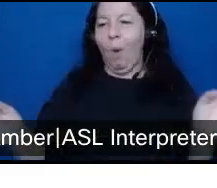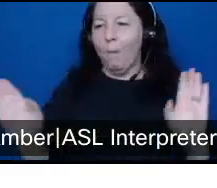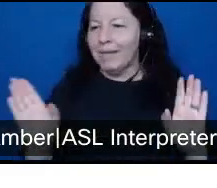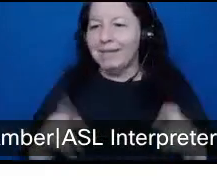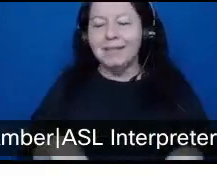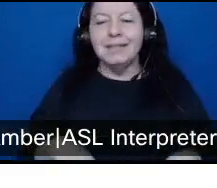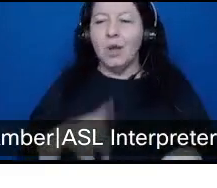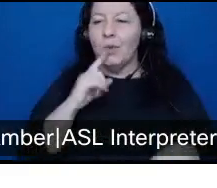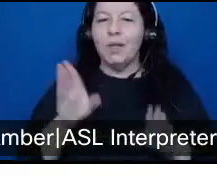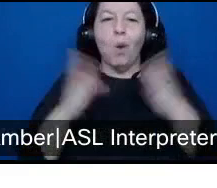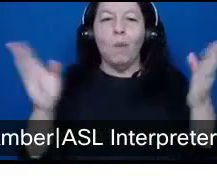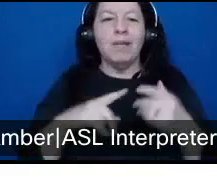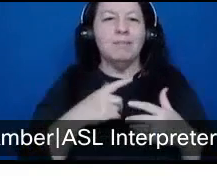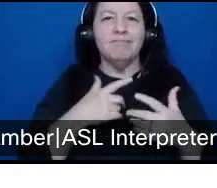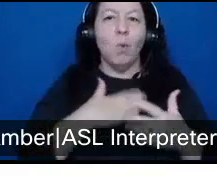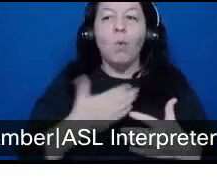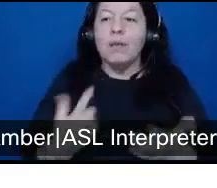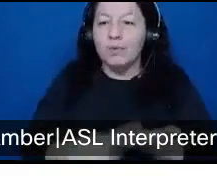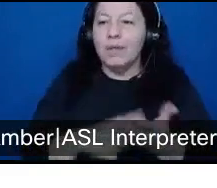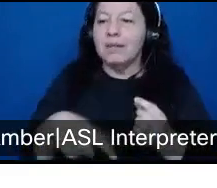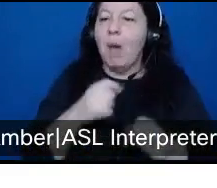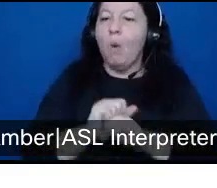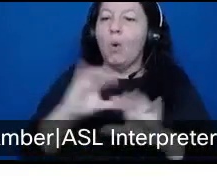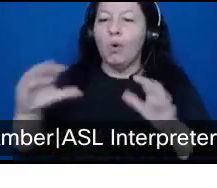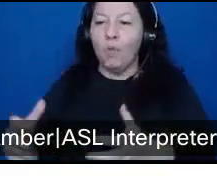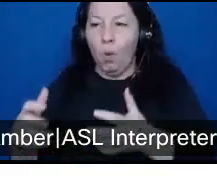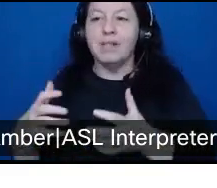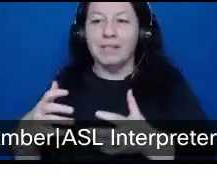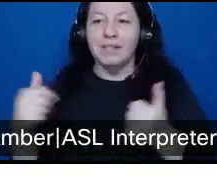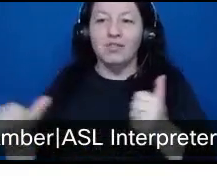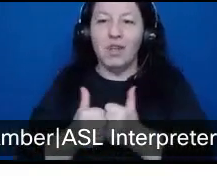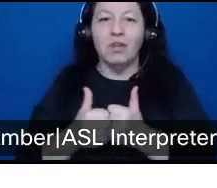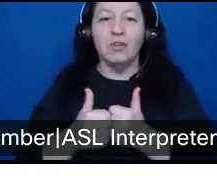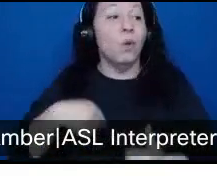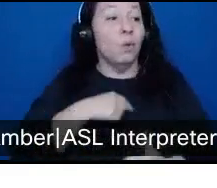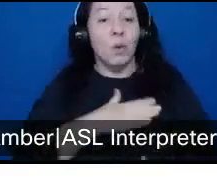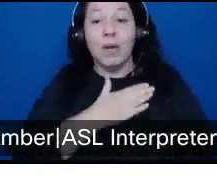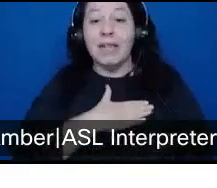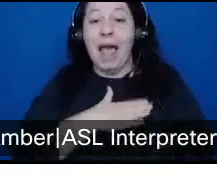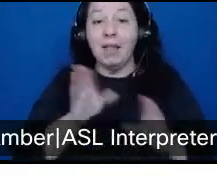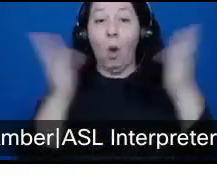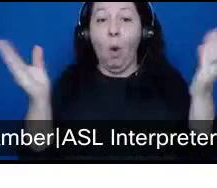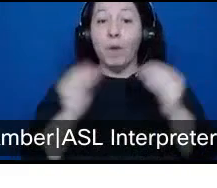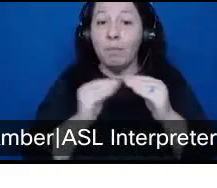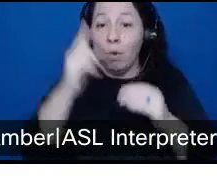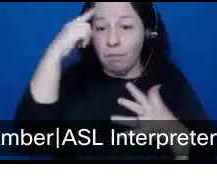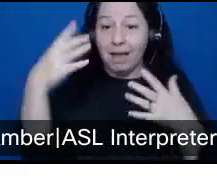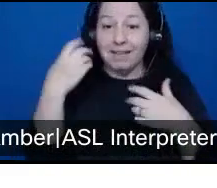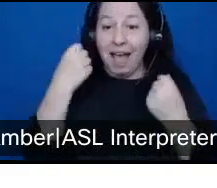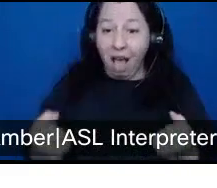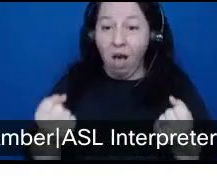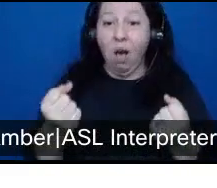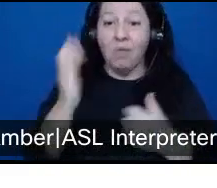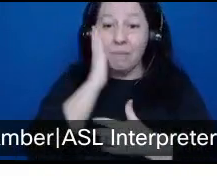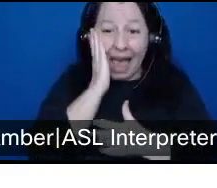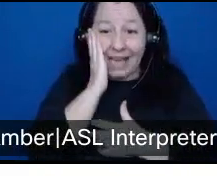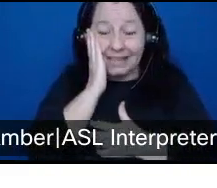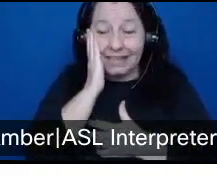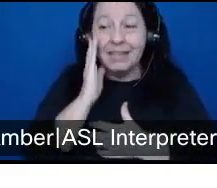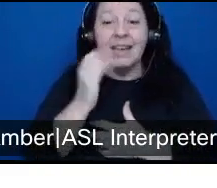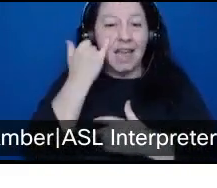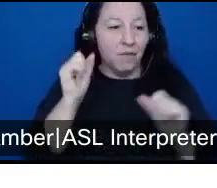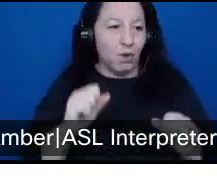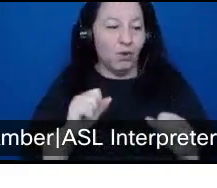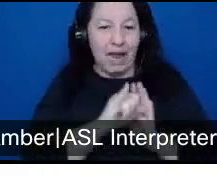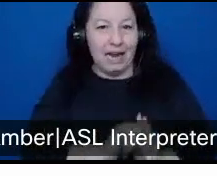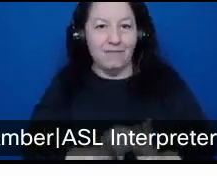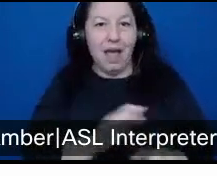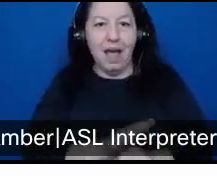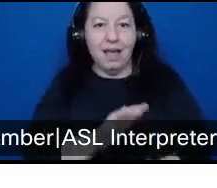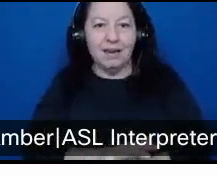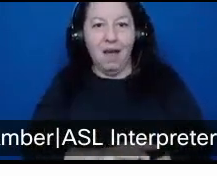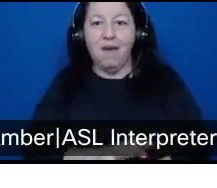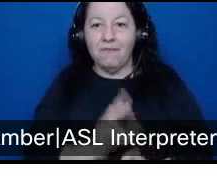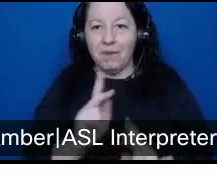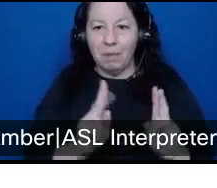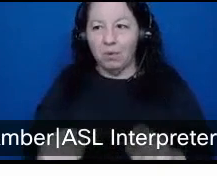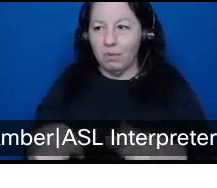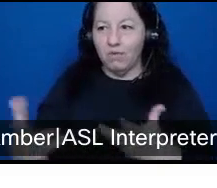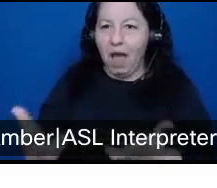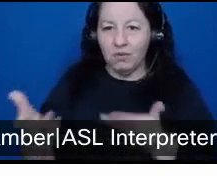Workforce challenges we would, we would gladly open more mental health beds right now if we could identify a sufficient number of clinicians that being said,